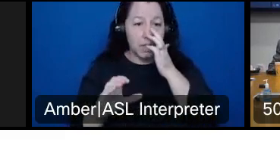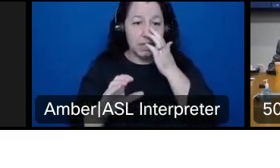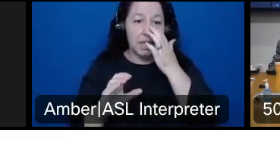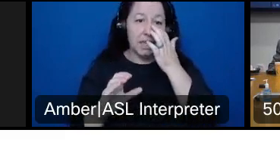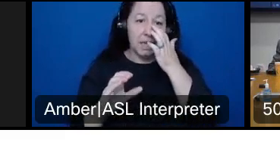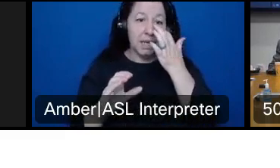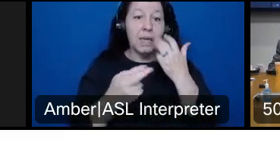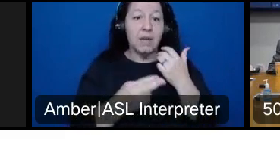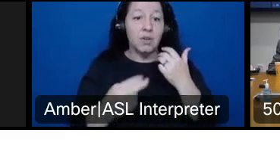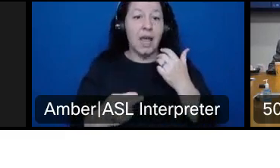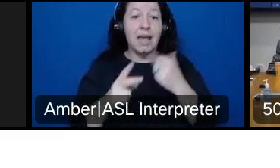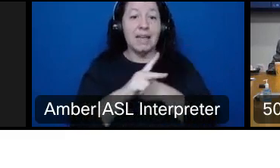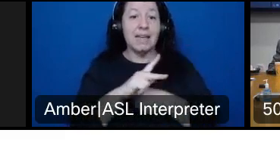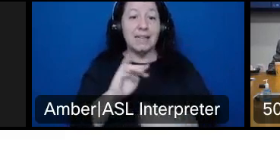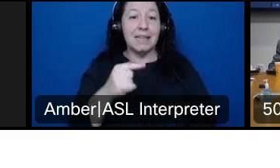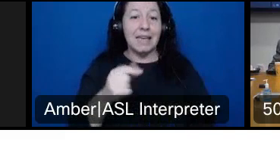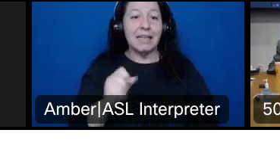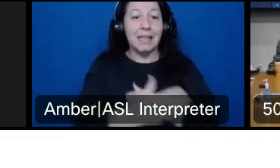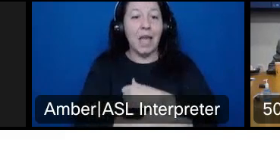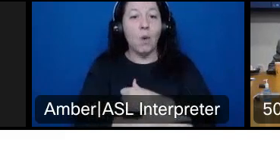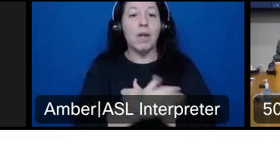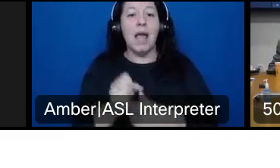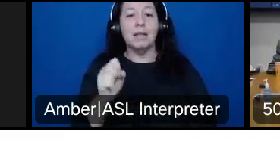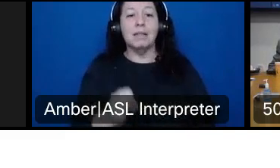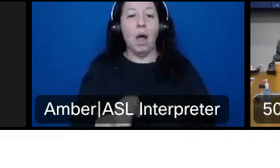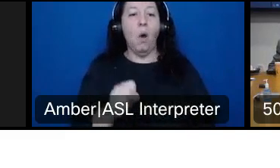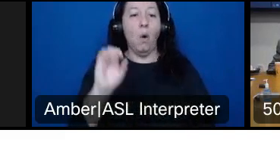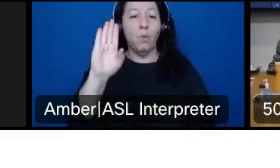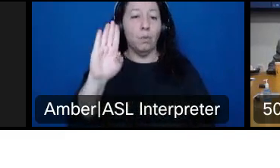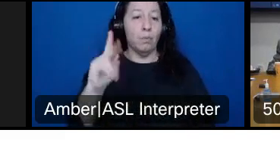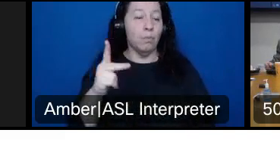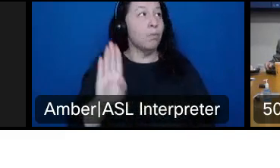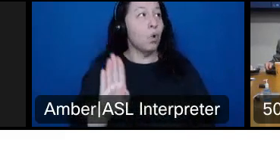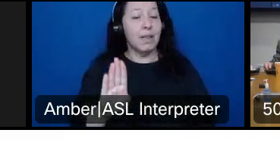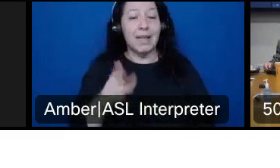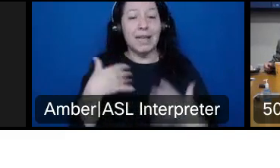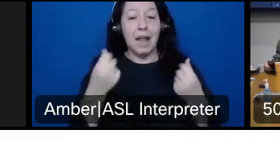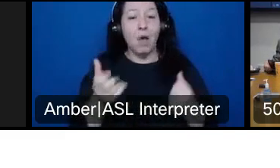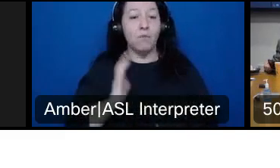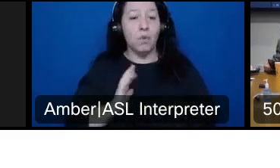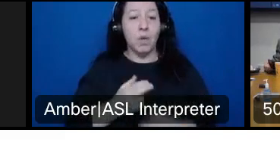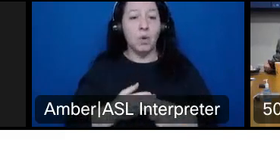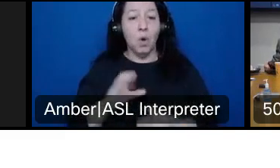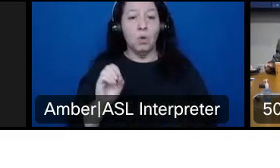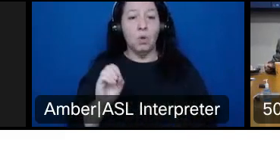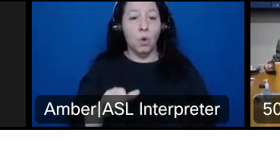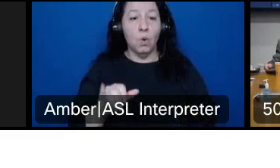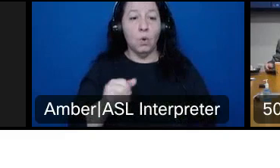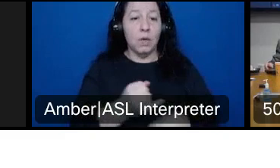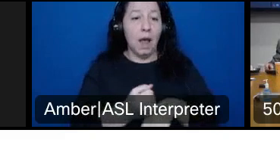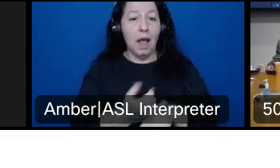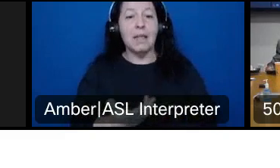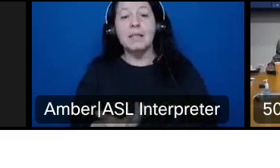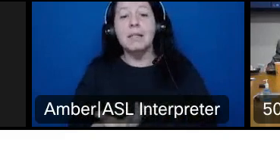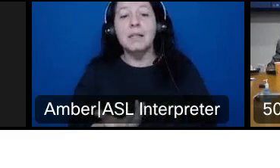kelson hospital, South, Brooklyn, health, formerly known as Coney Island to extend such funding through June 30th 2024th for a total cost.